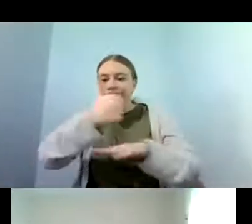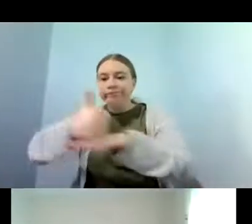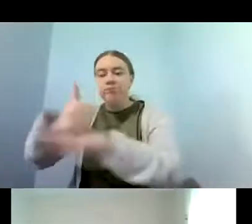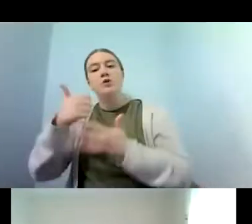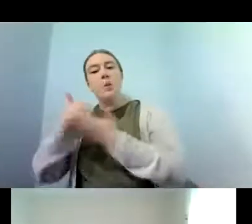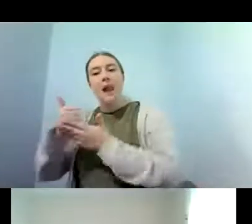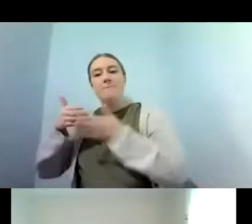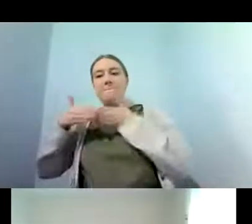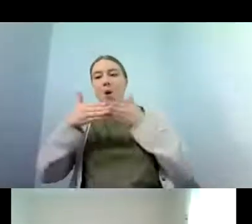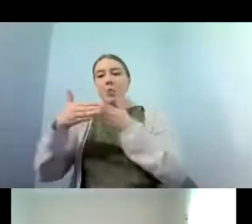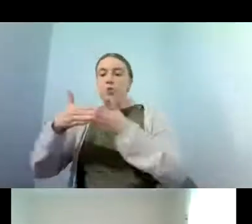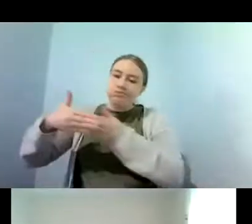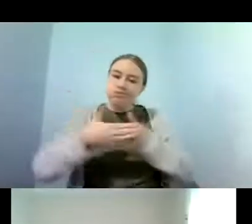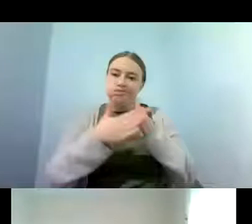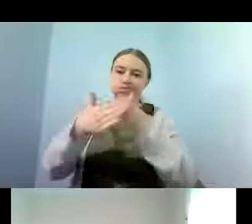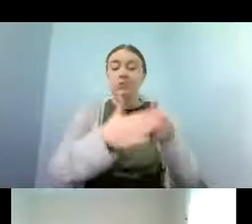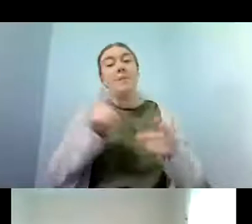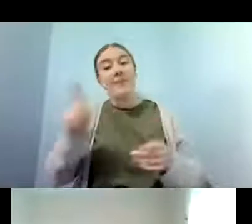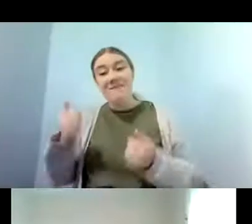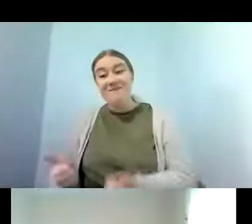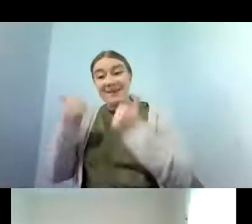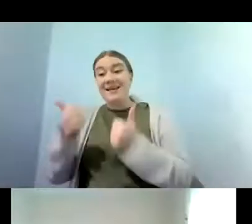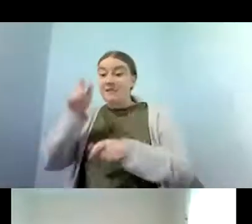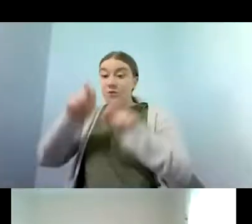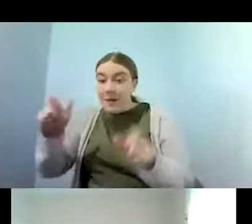this was fantastic for people and for trade and for navigation